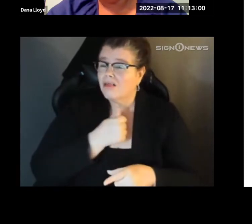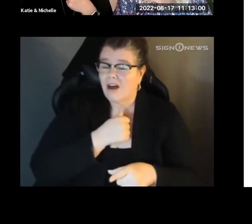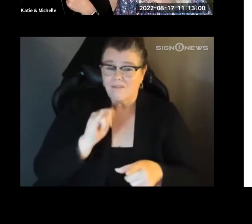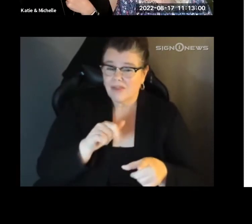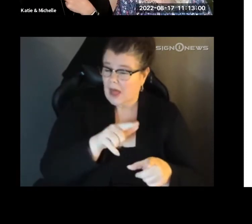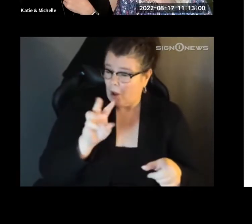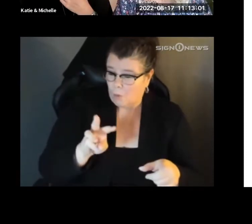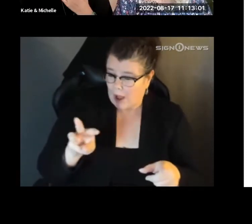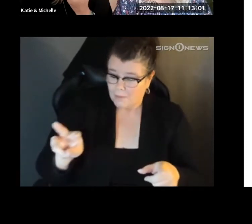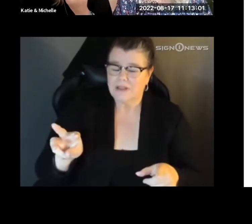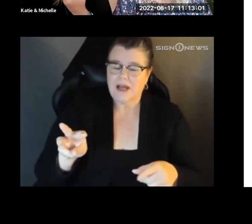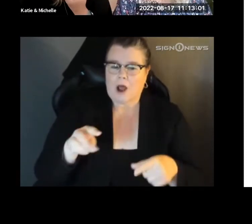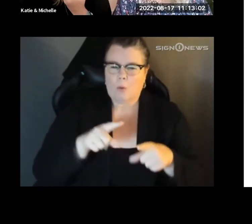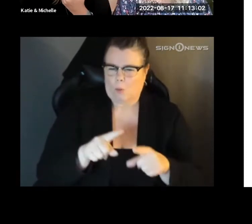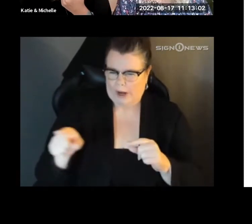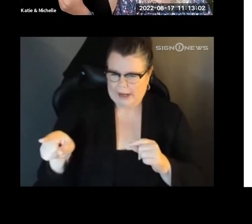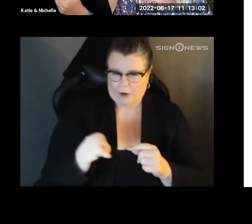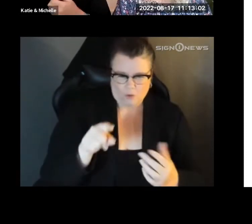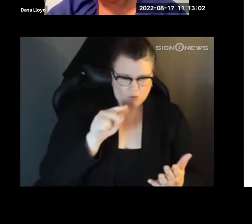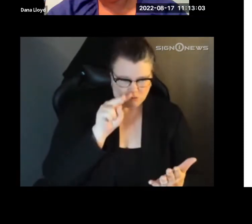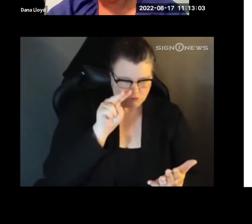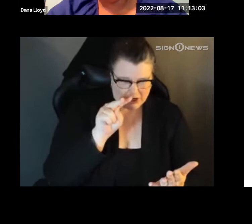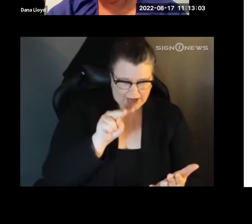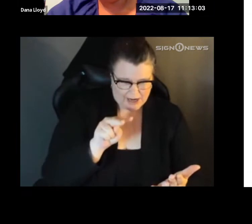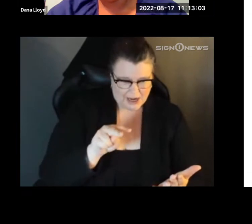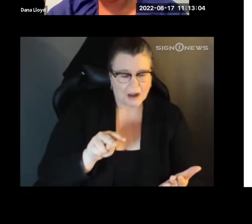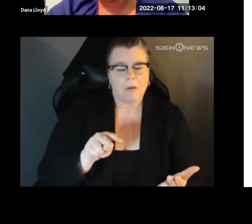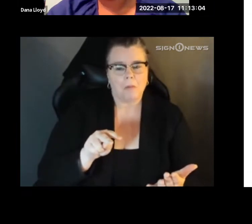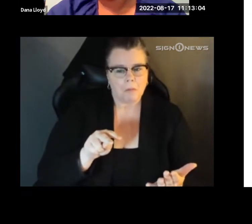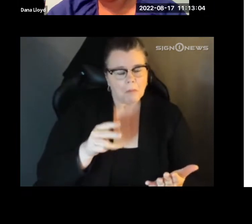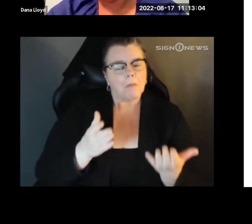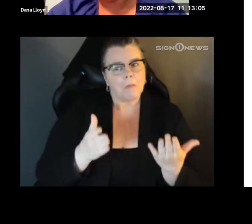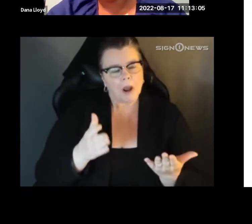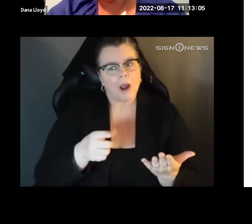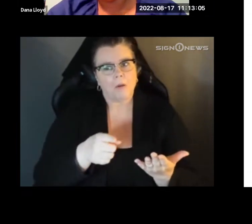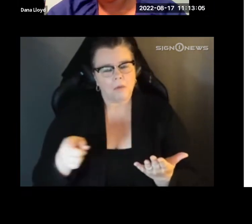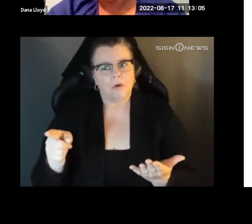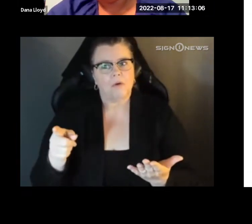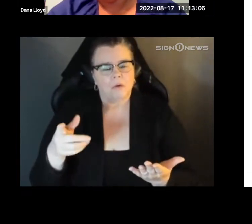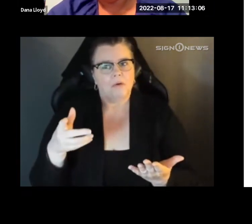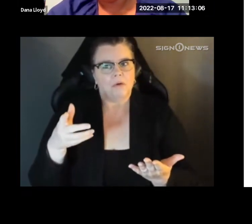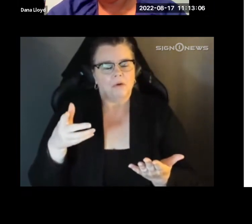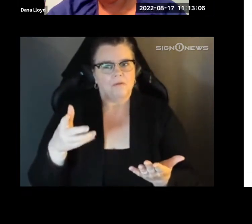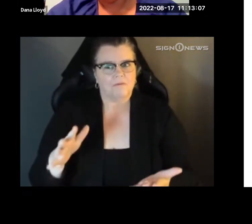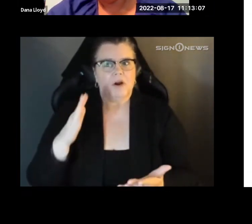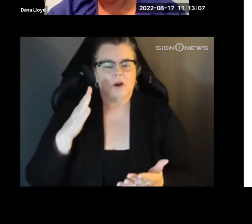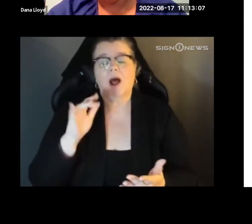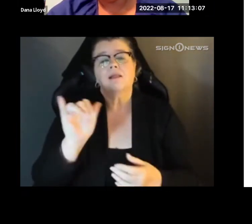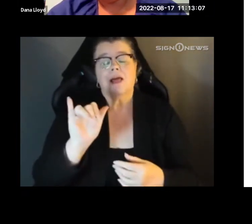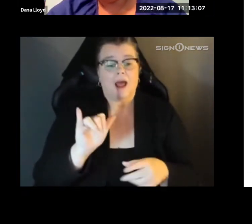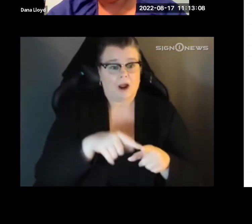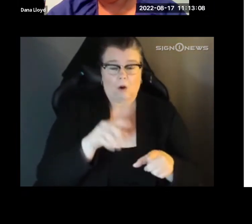maybe you know after reading um you can choose you can save in that website who you want to vote for